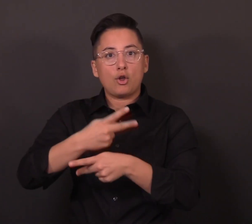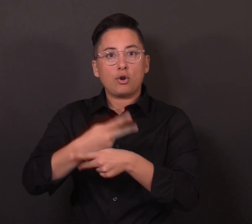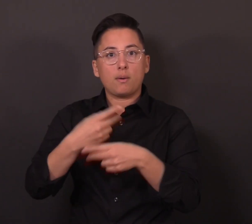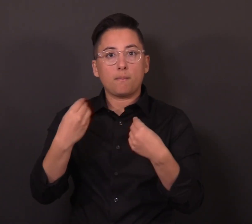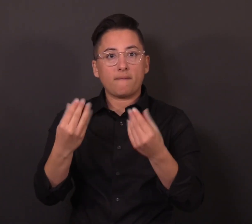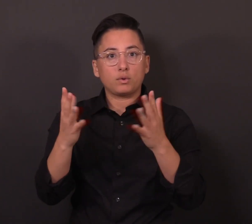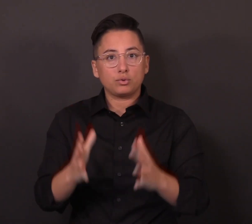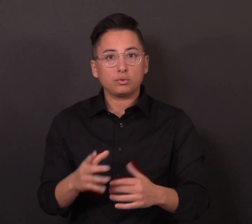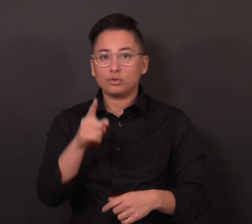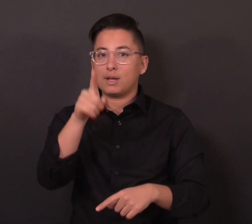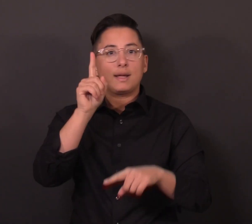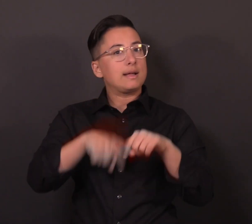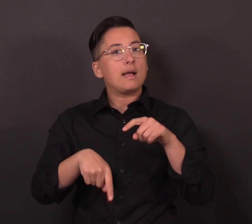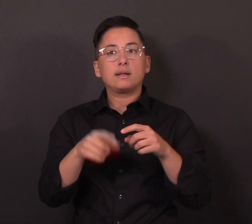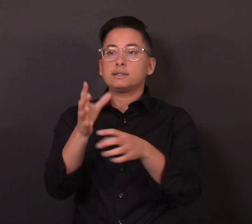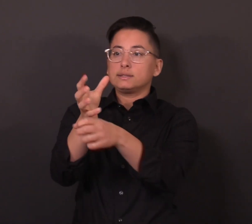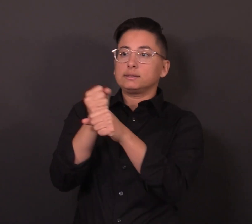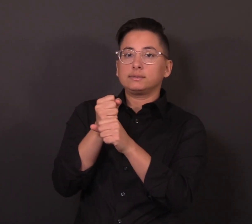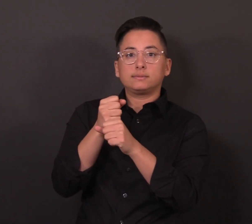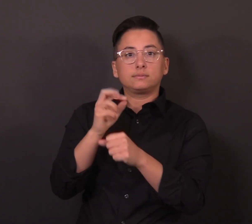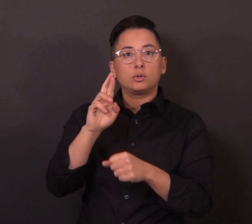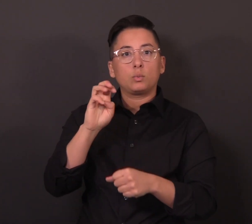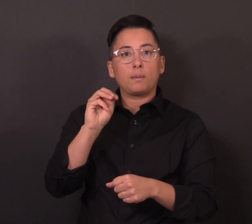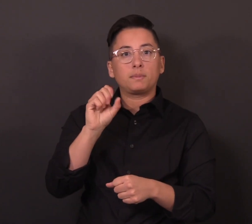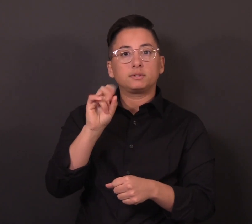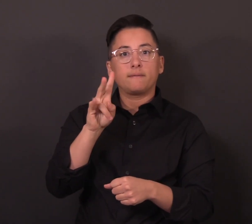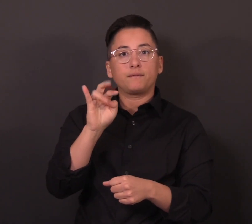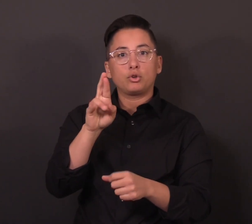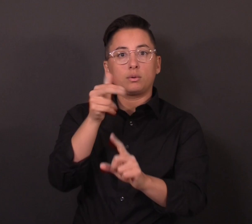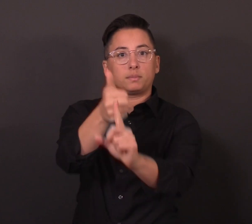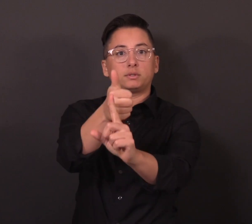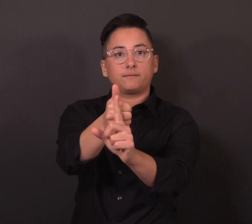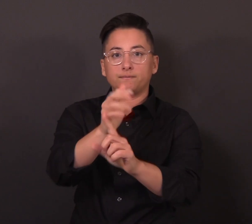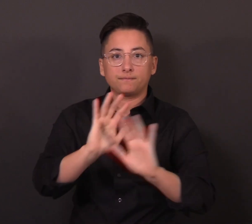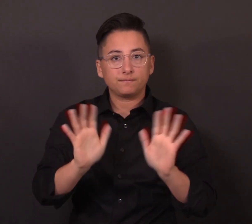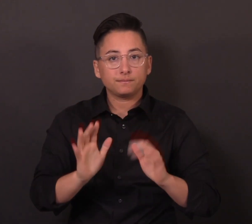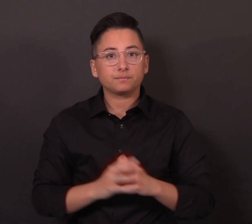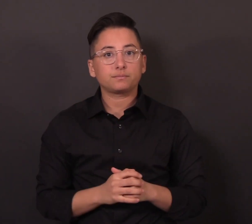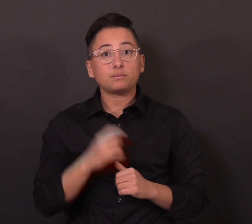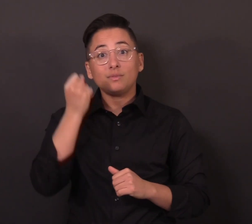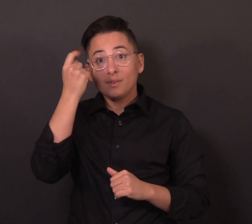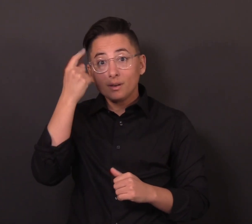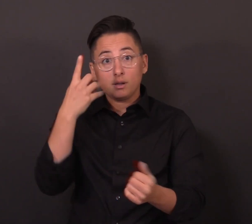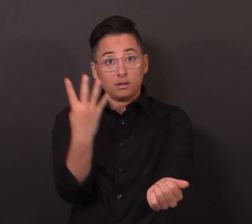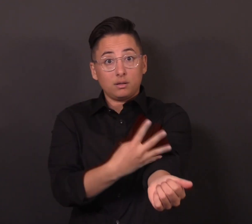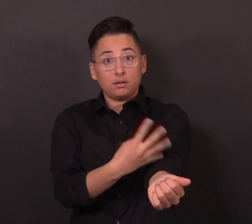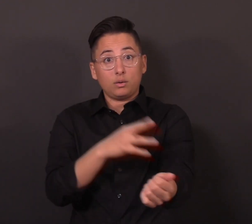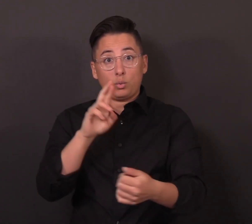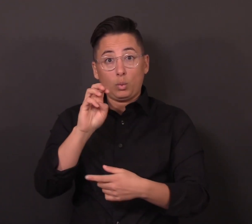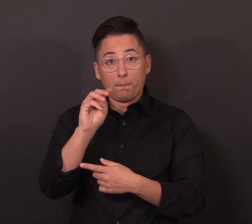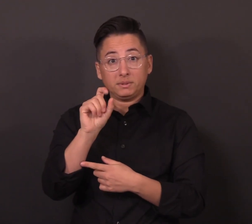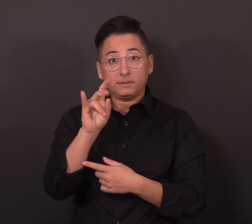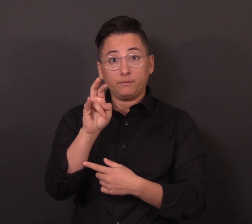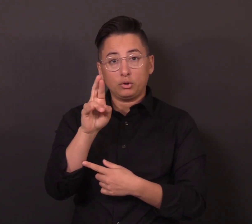cannot receive remdesivir on your own. Remdesivir should be started as soon as